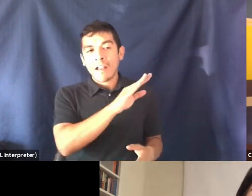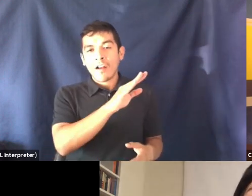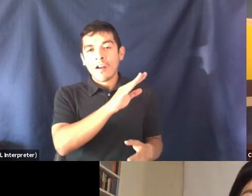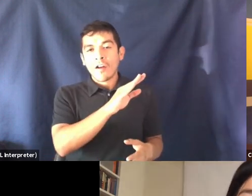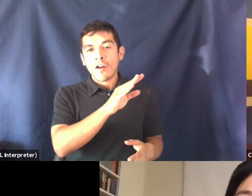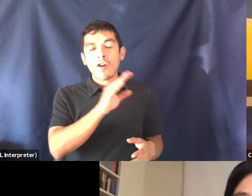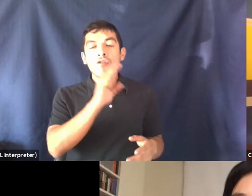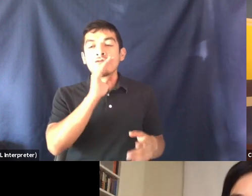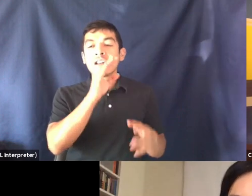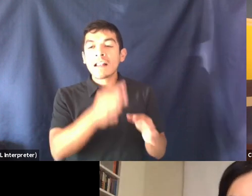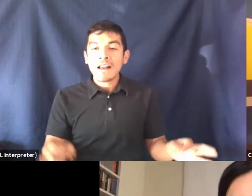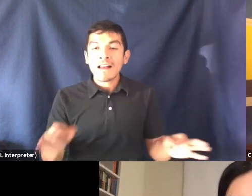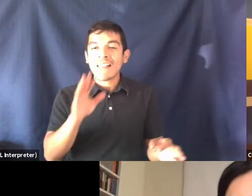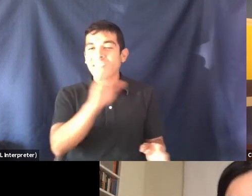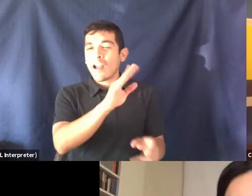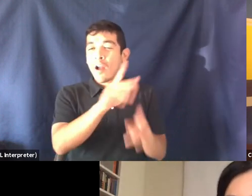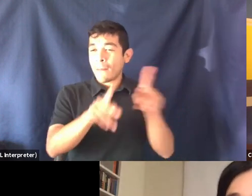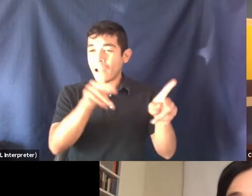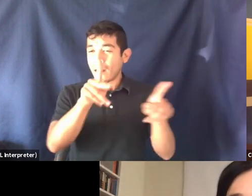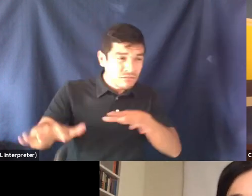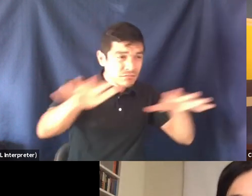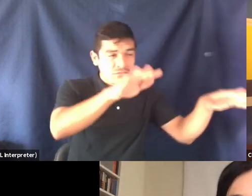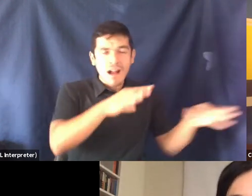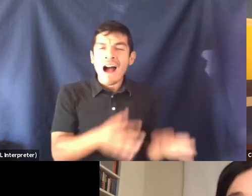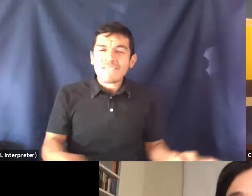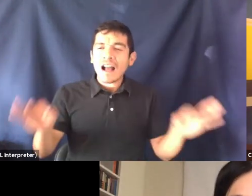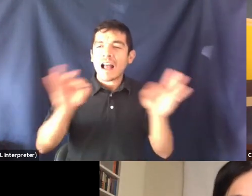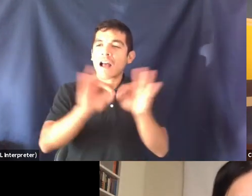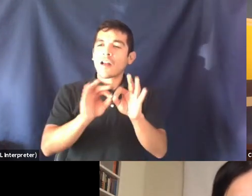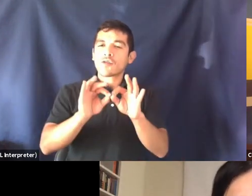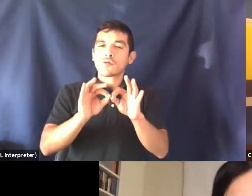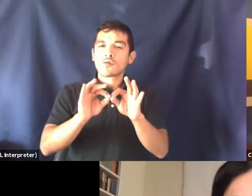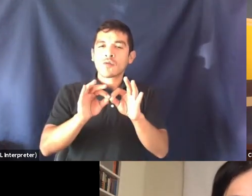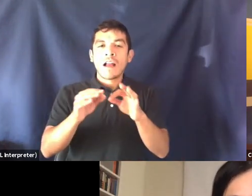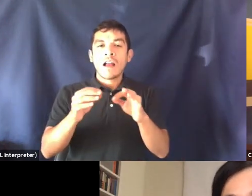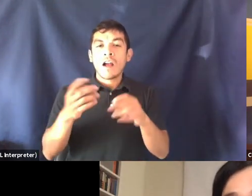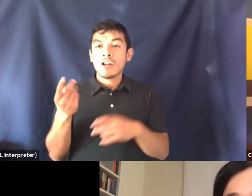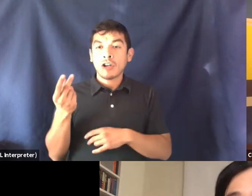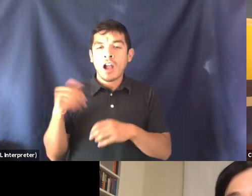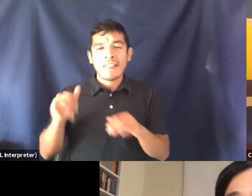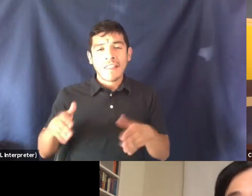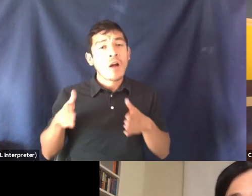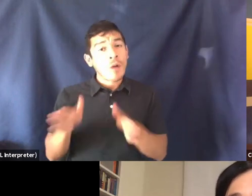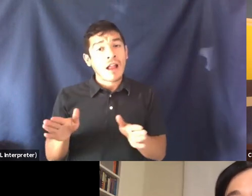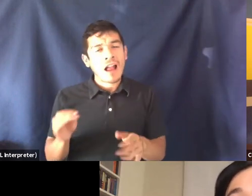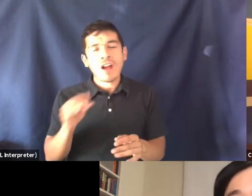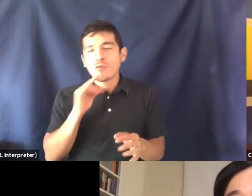that treated inter-species life and valued it in this way. That's so different than the cultures that I'm familiar